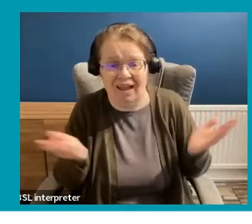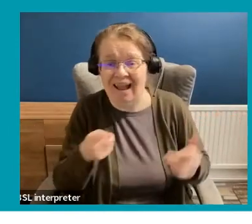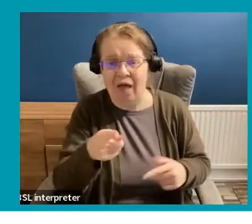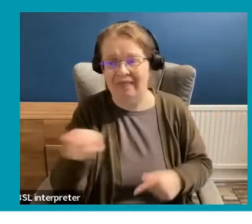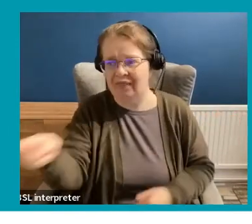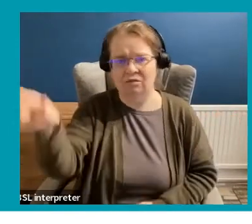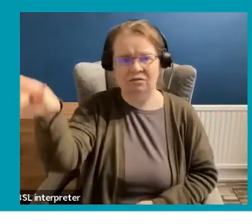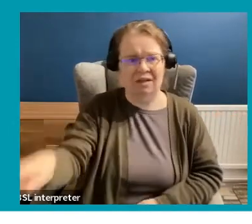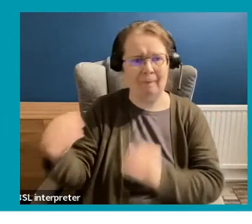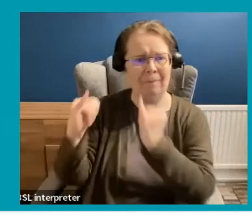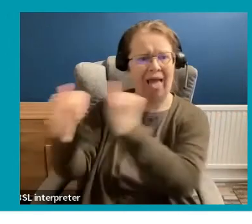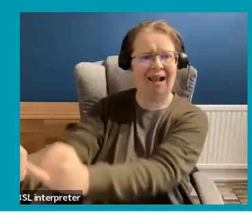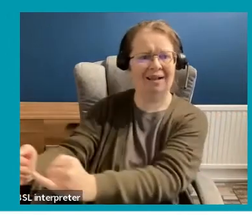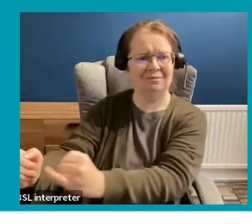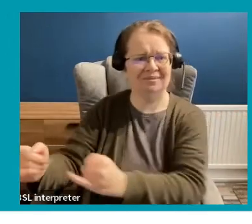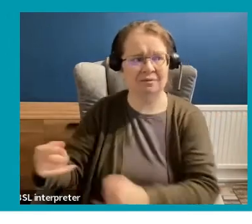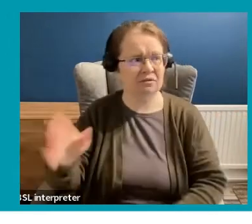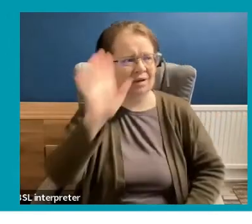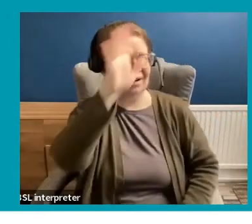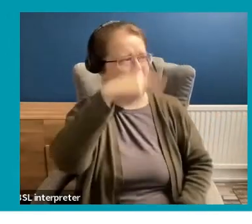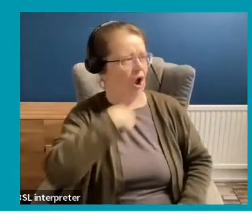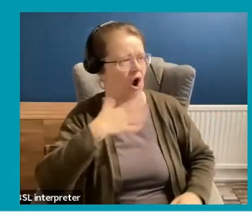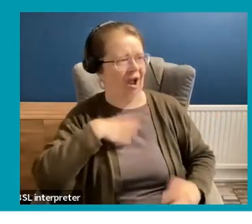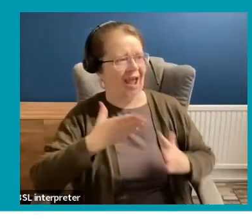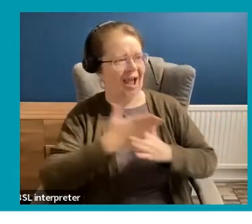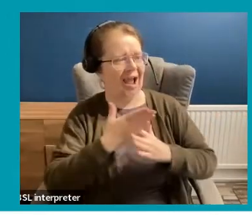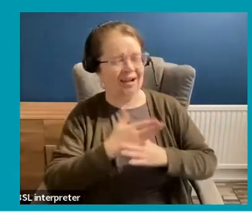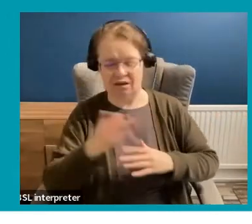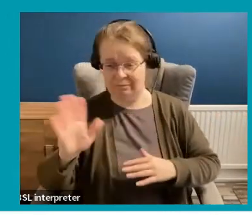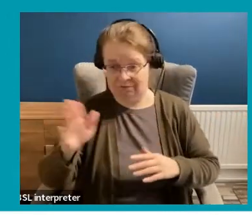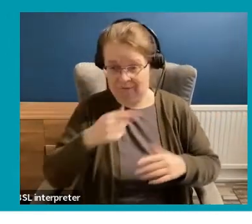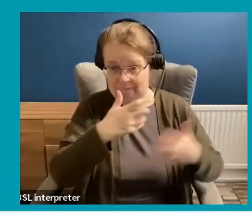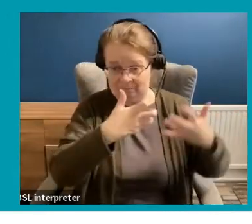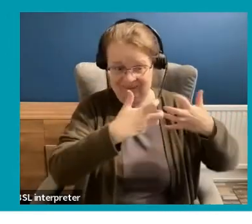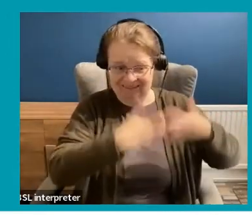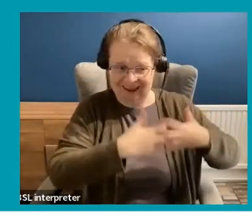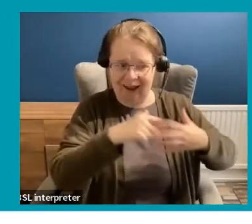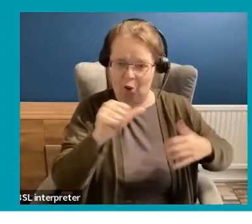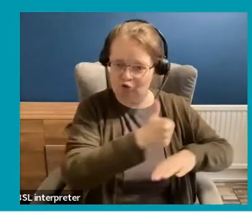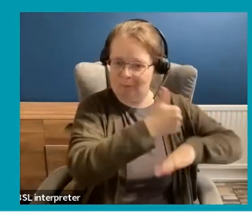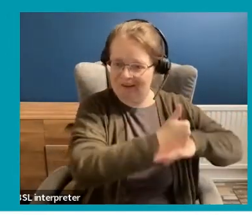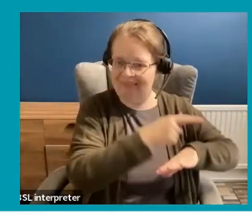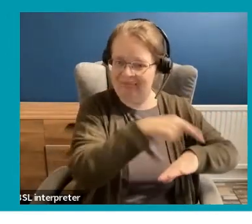The person has access needs to explain rather than the person with the technology. Yeah, exactly.